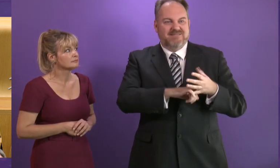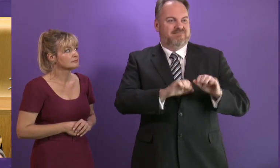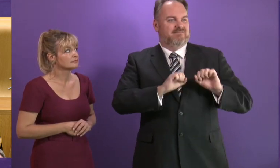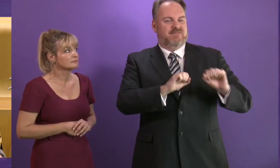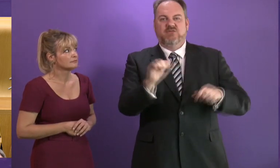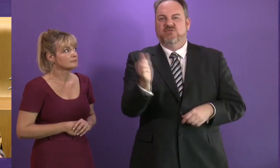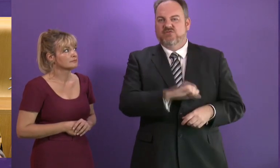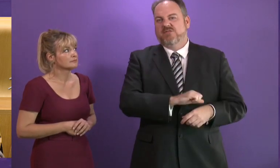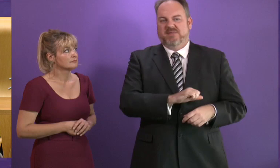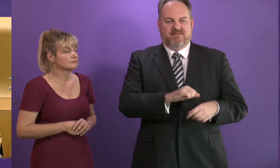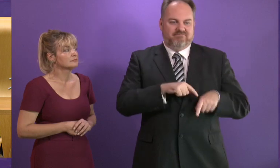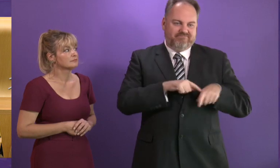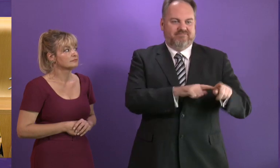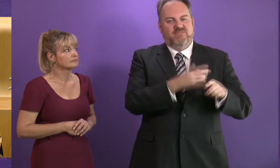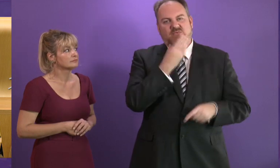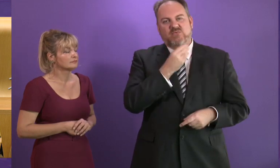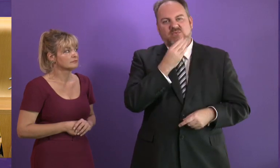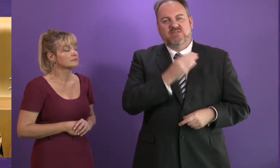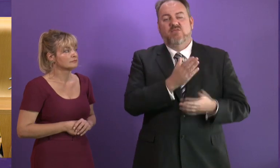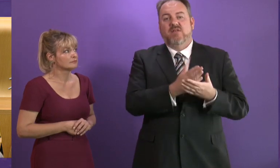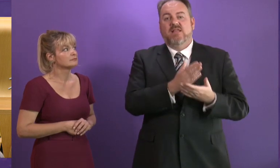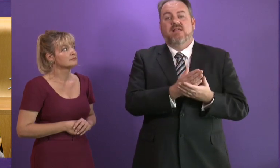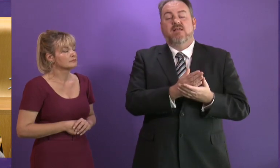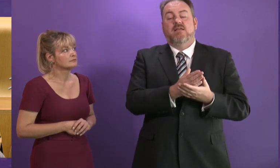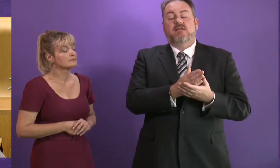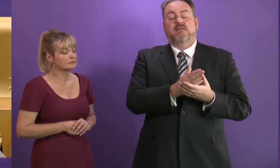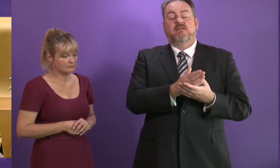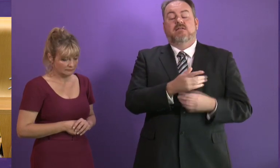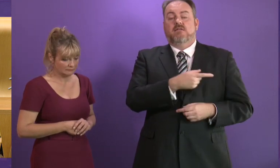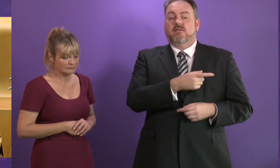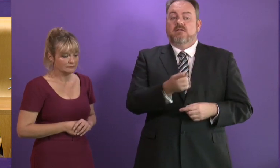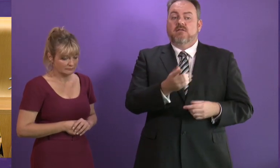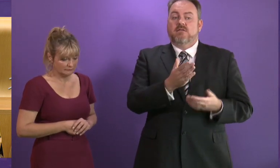First Minister give tomorrow’s climate strikers the news that they want—that Scotland is